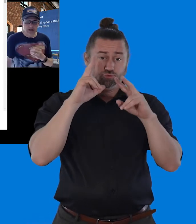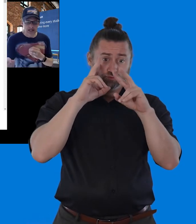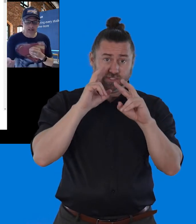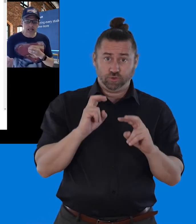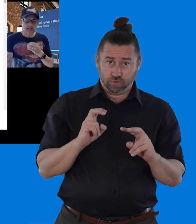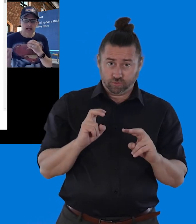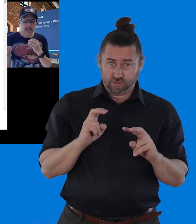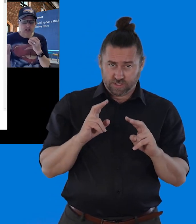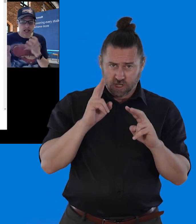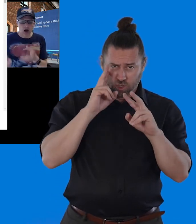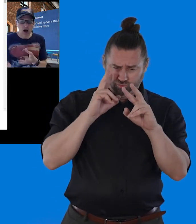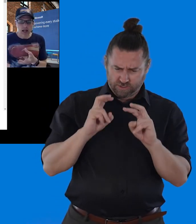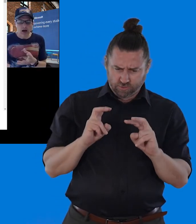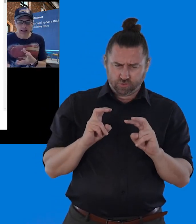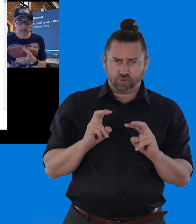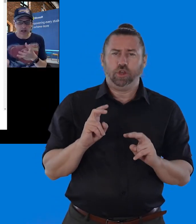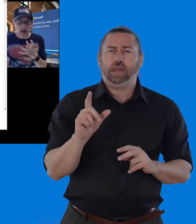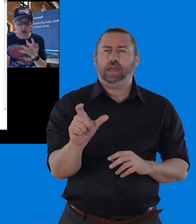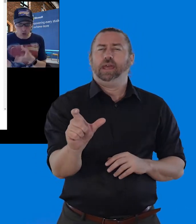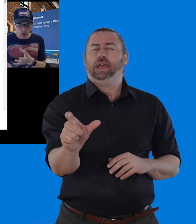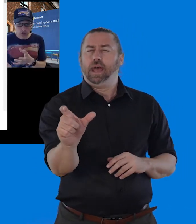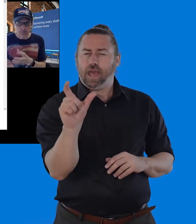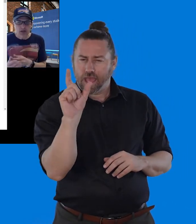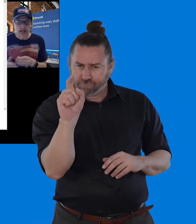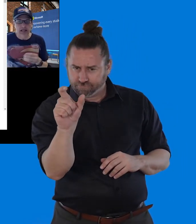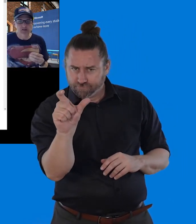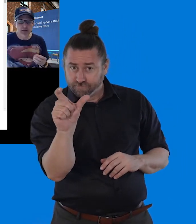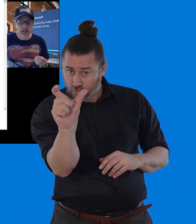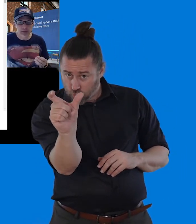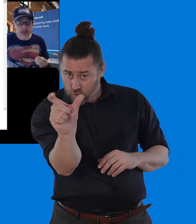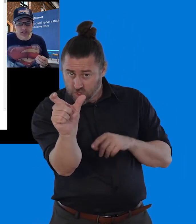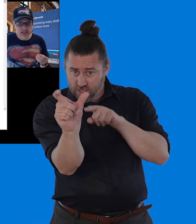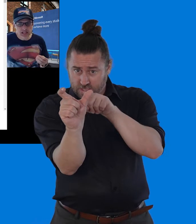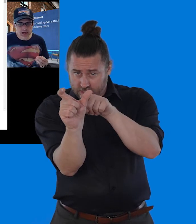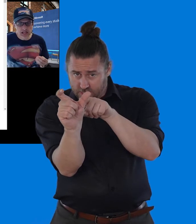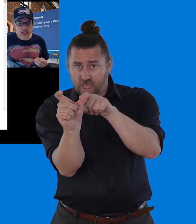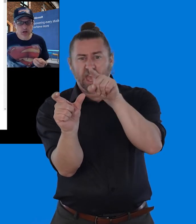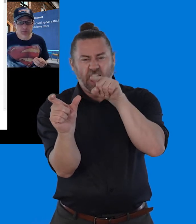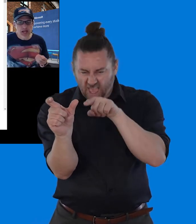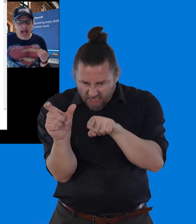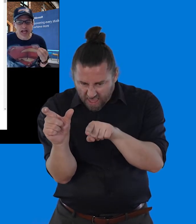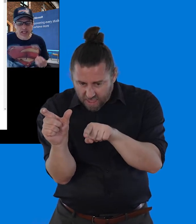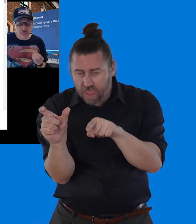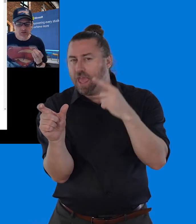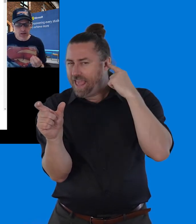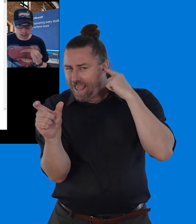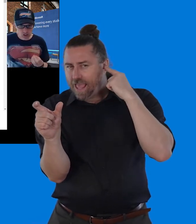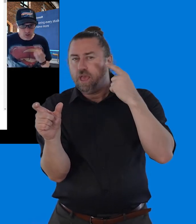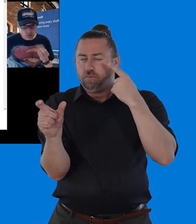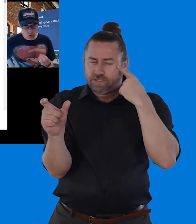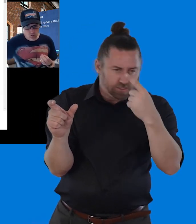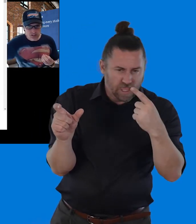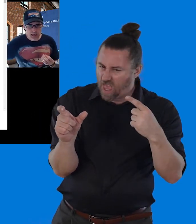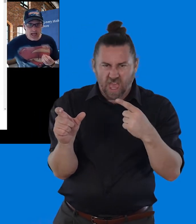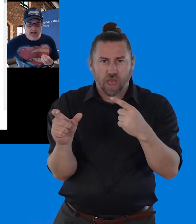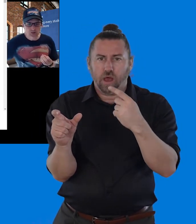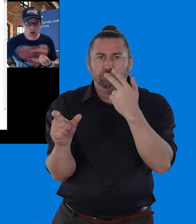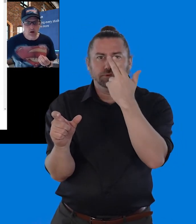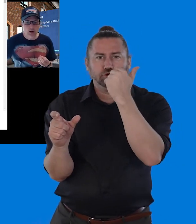What it does is it actually highlights the word. It gives me the ability to see it and hear it, and it gives me a picture prompt as well.